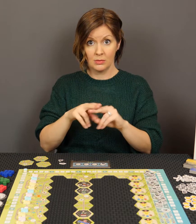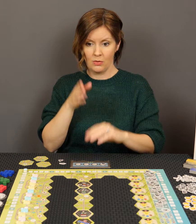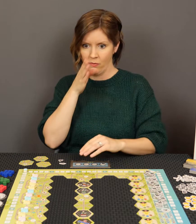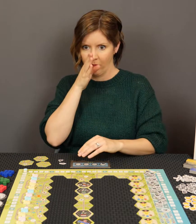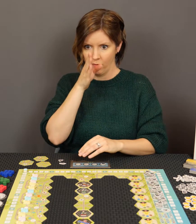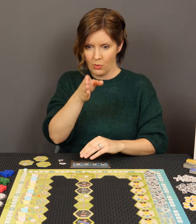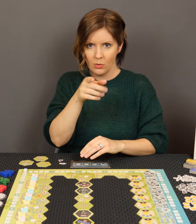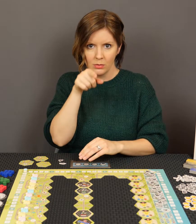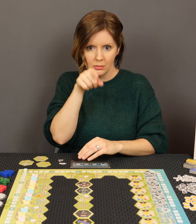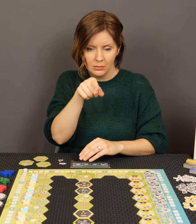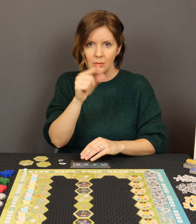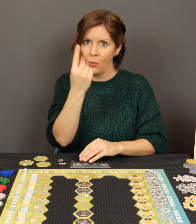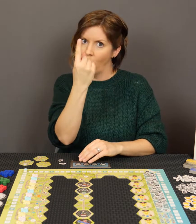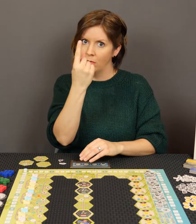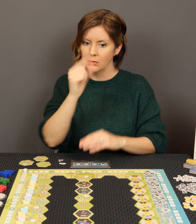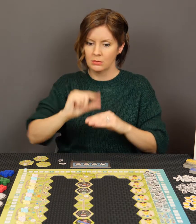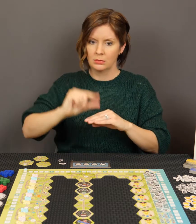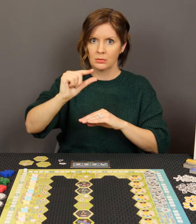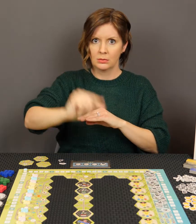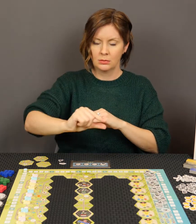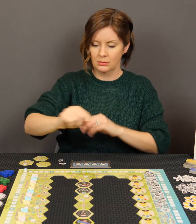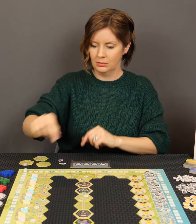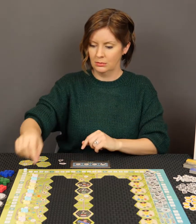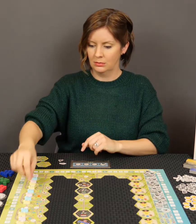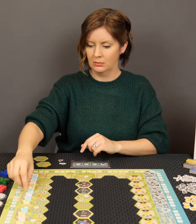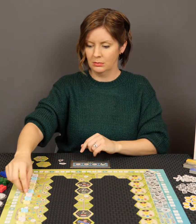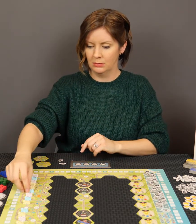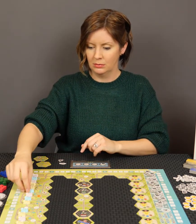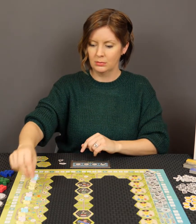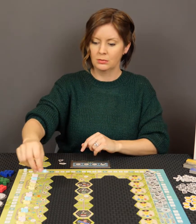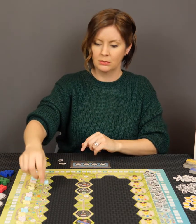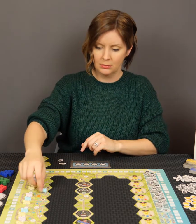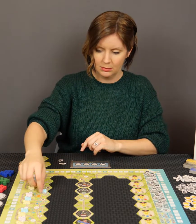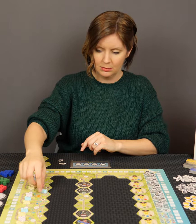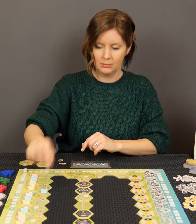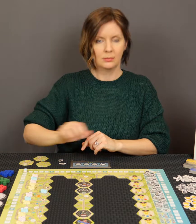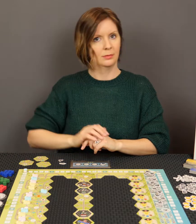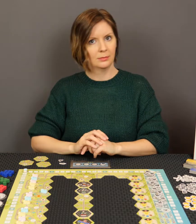So I can move my train forward one space.